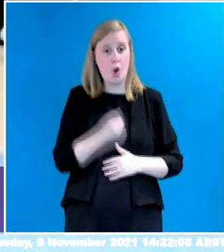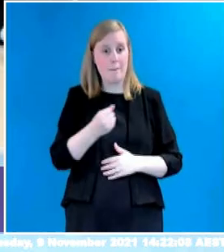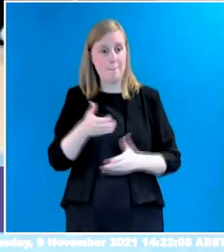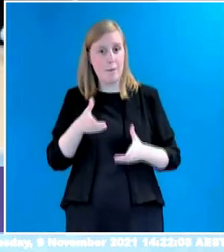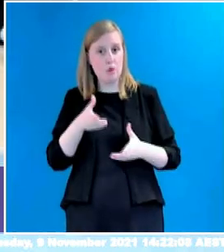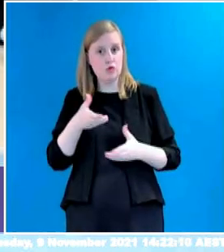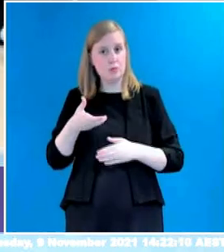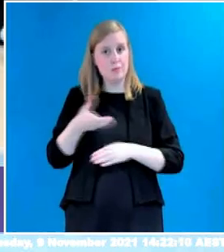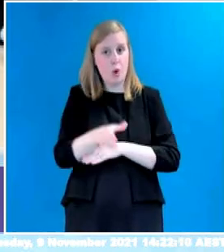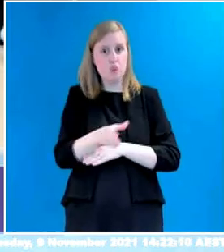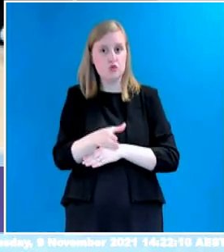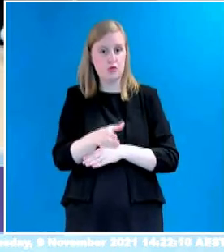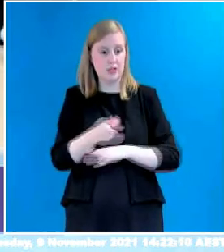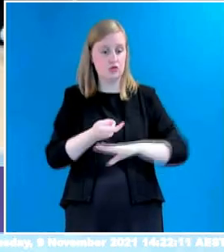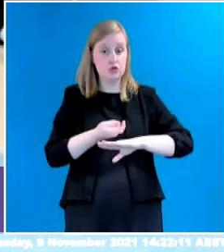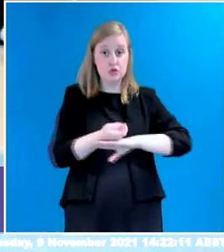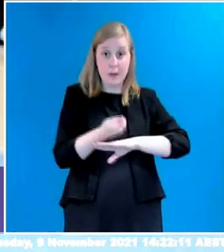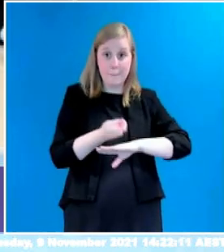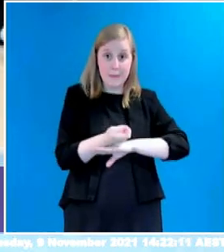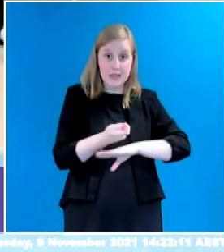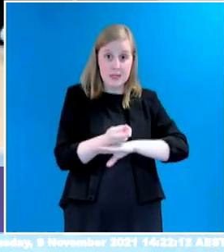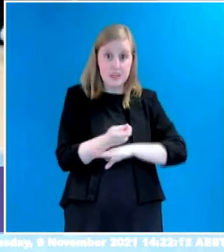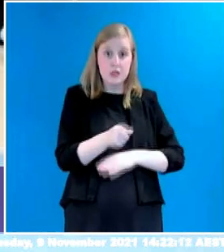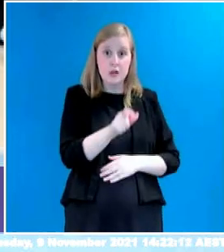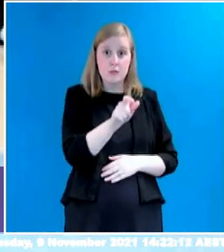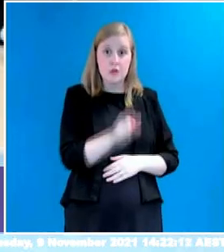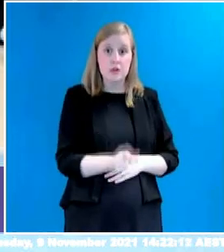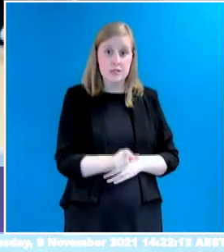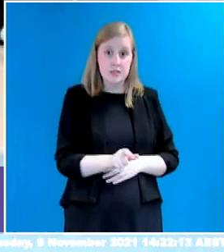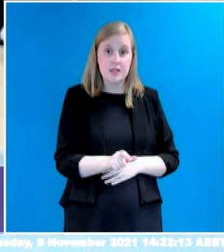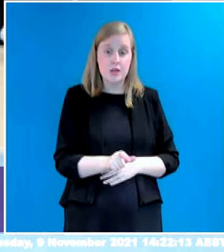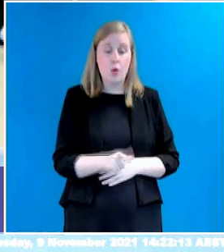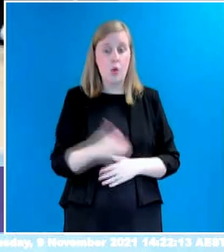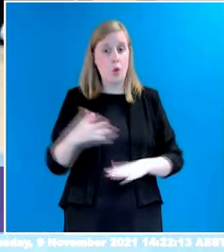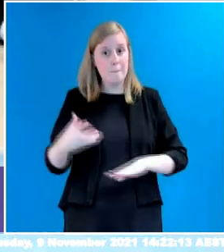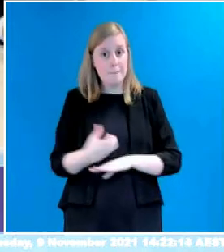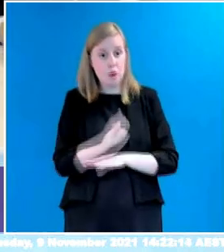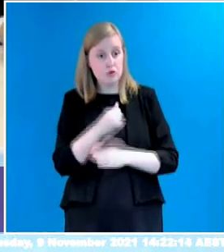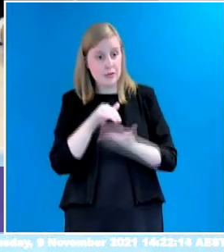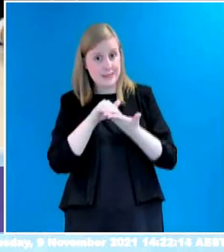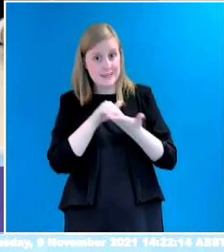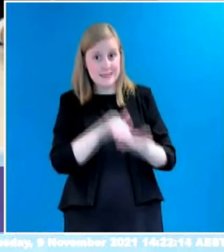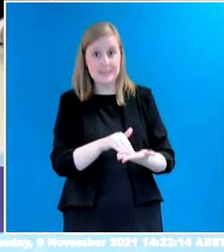Again, here, the government and the Commonwealth obviously underlined their